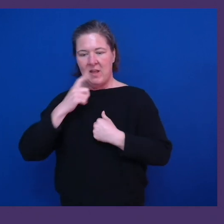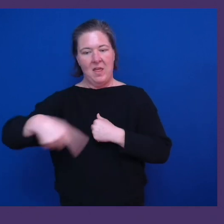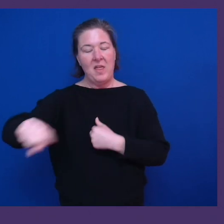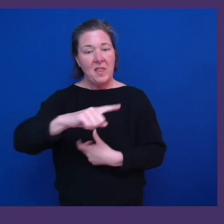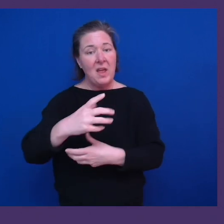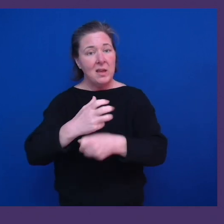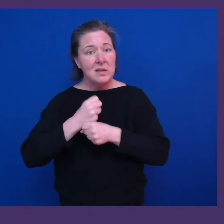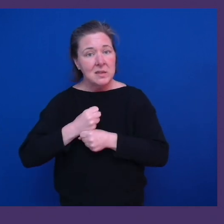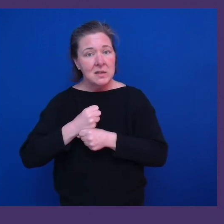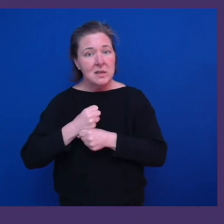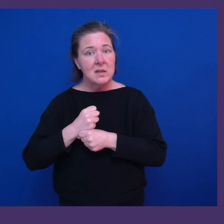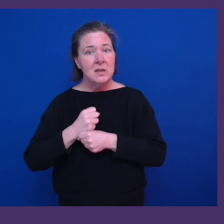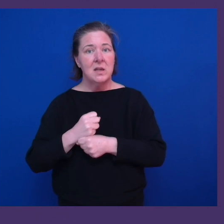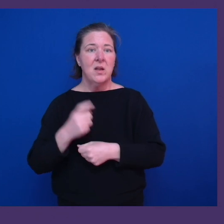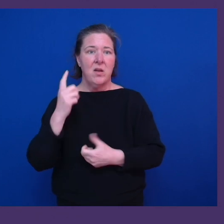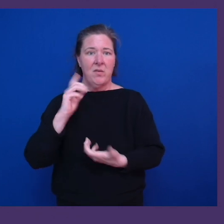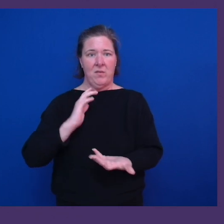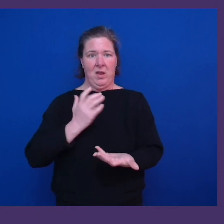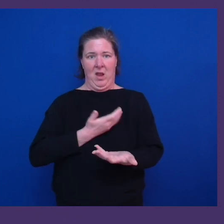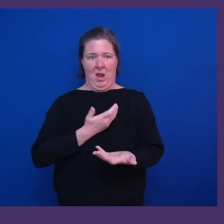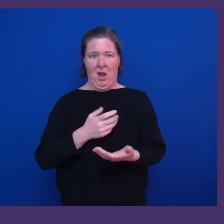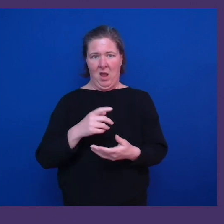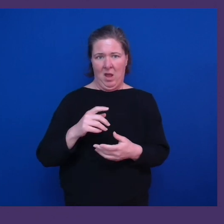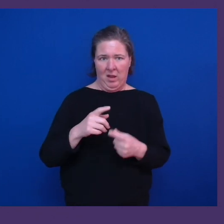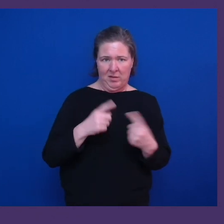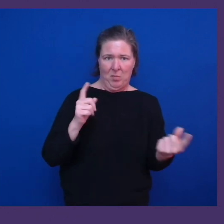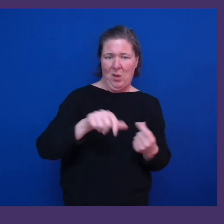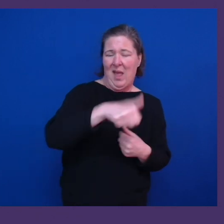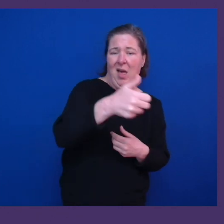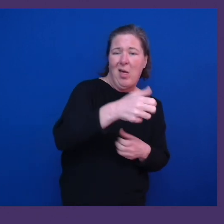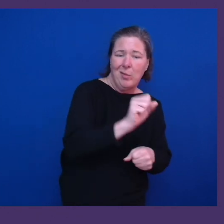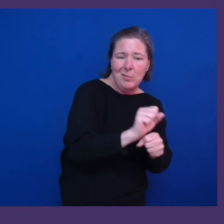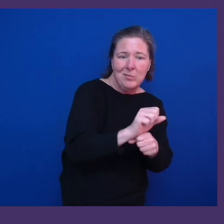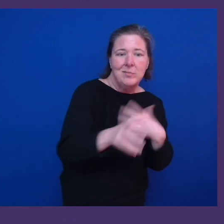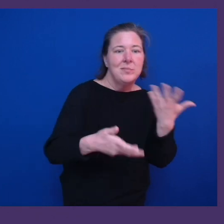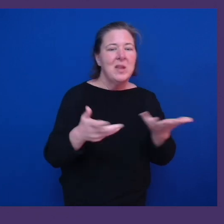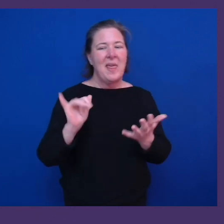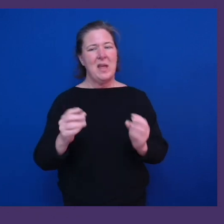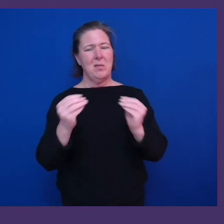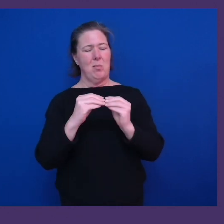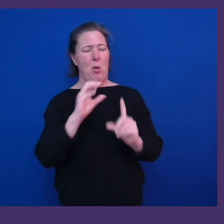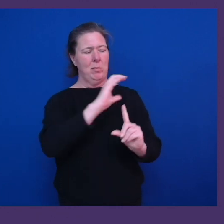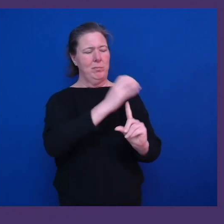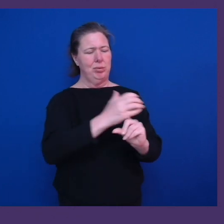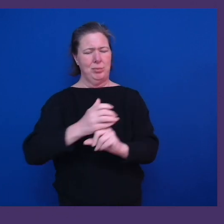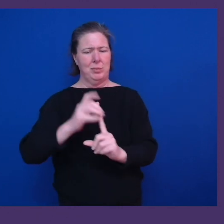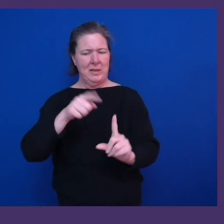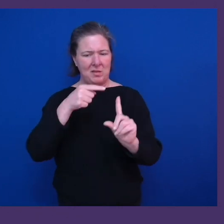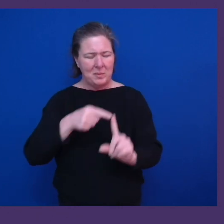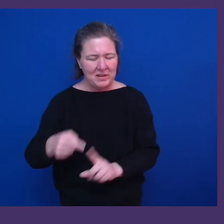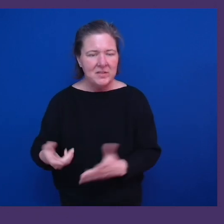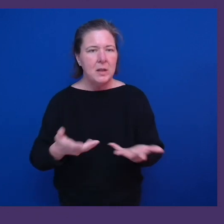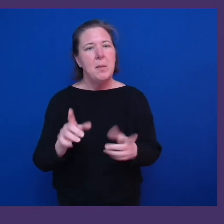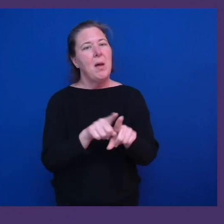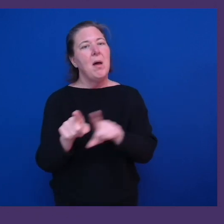And those are more like persona specific ones, but then also incorporating safety system messages into all